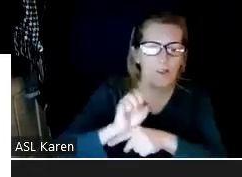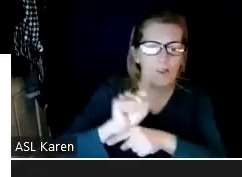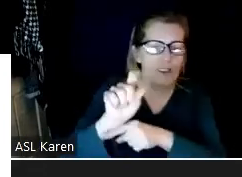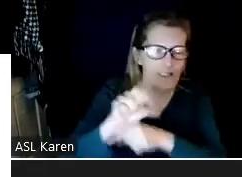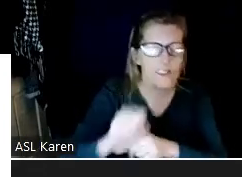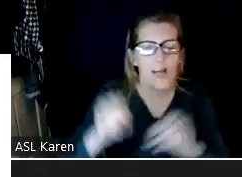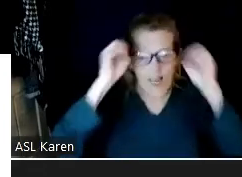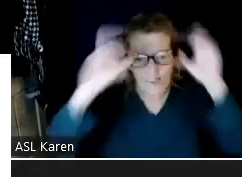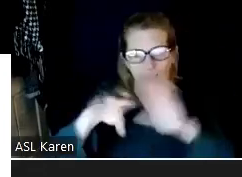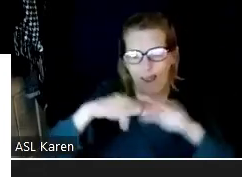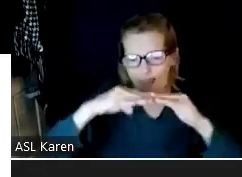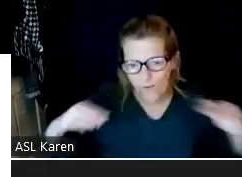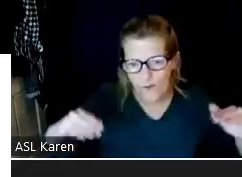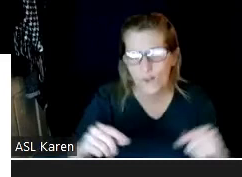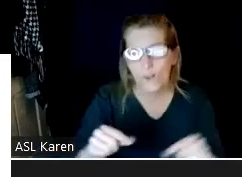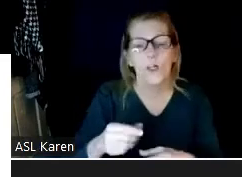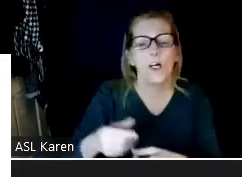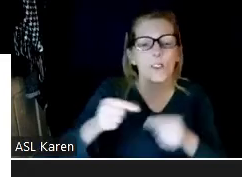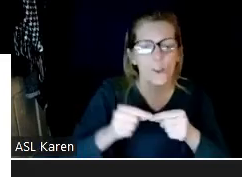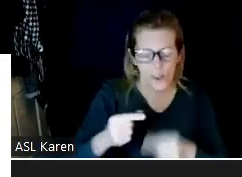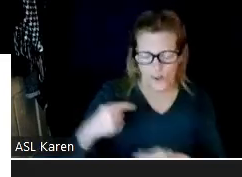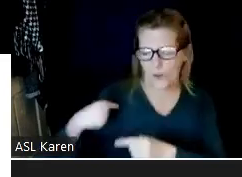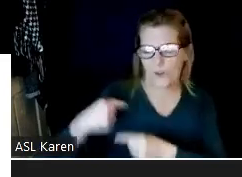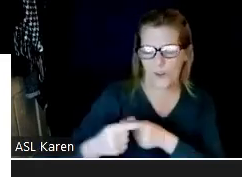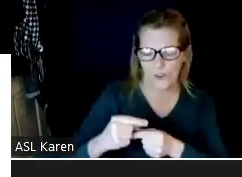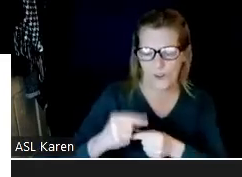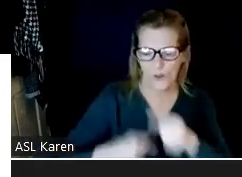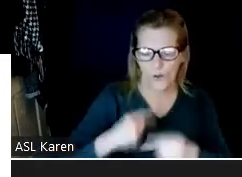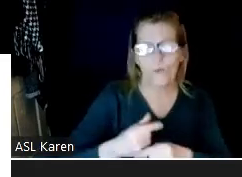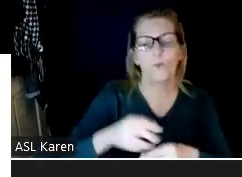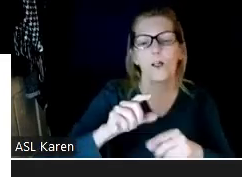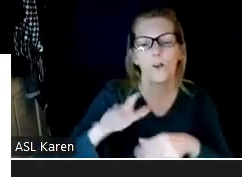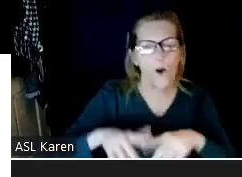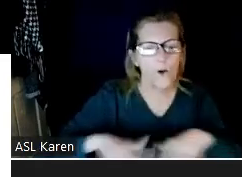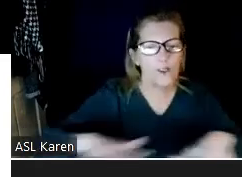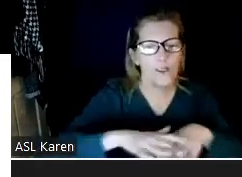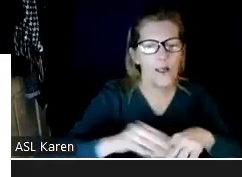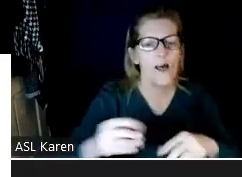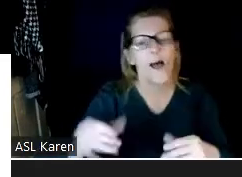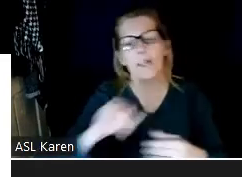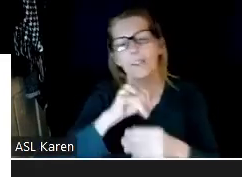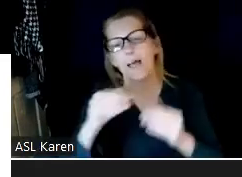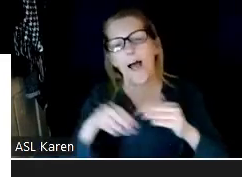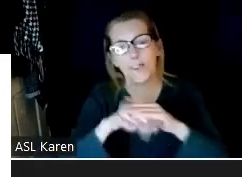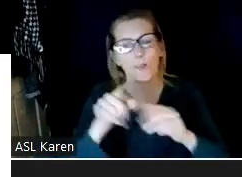level geographic location, access to technology, and justice system involvement.